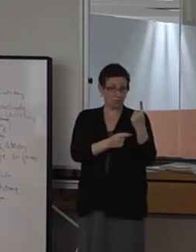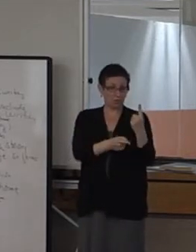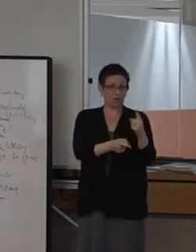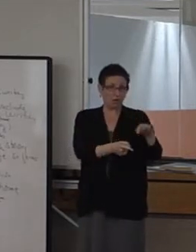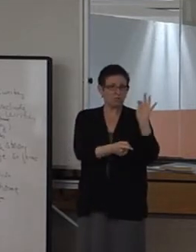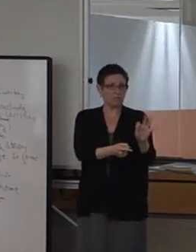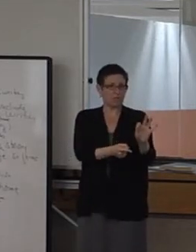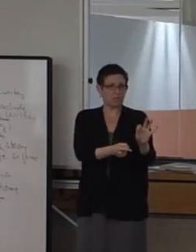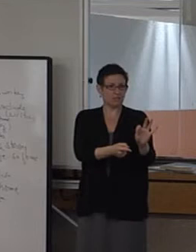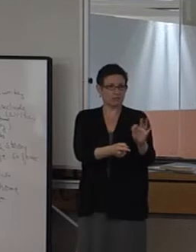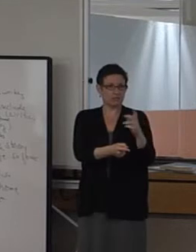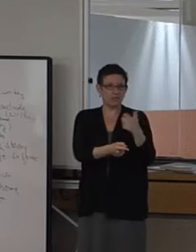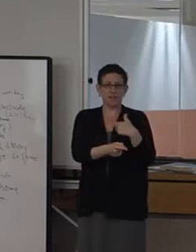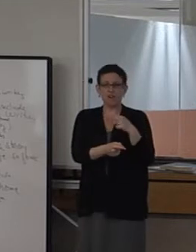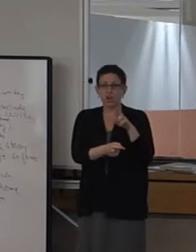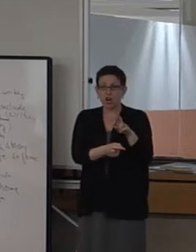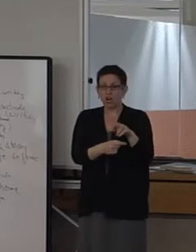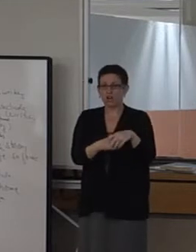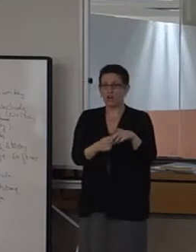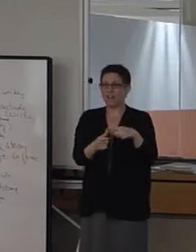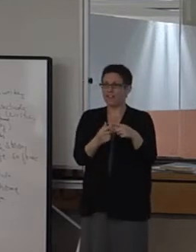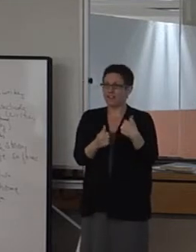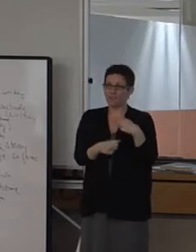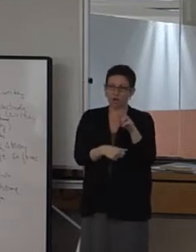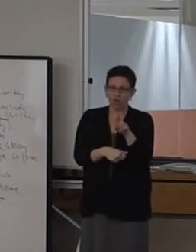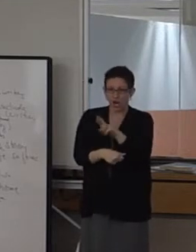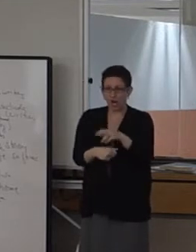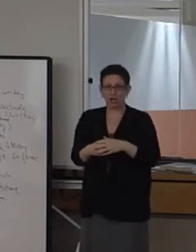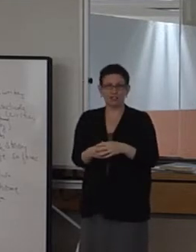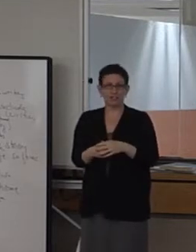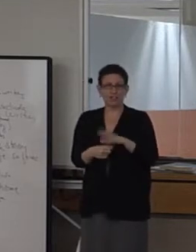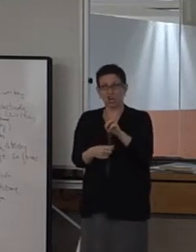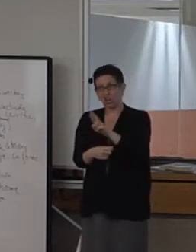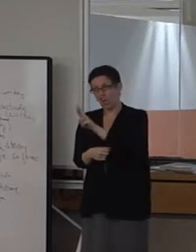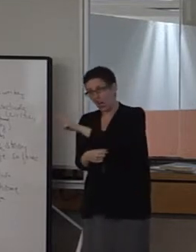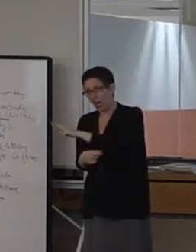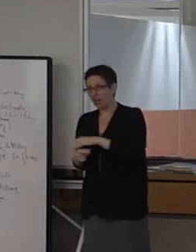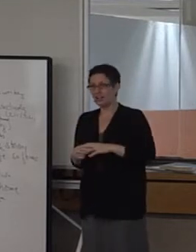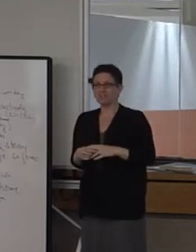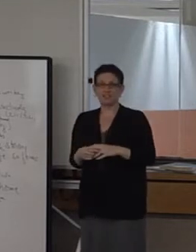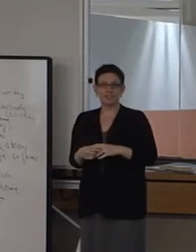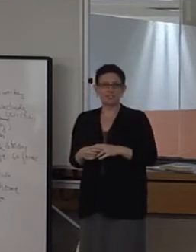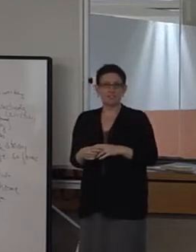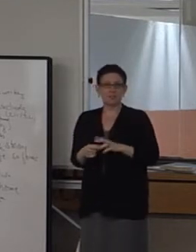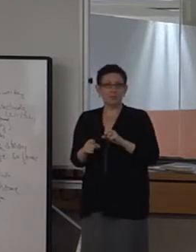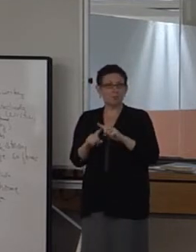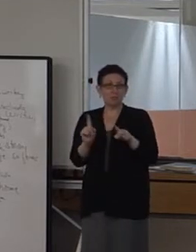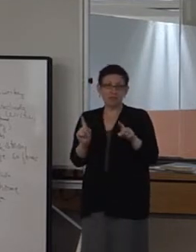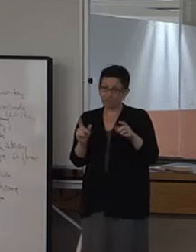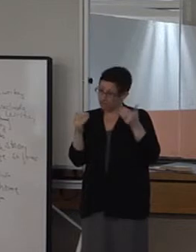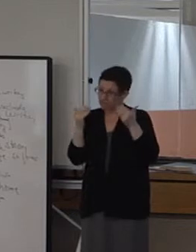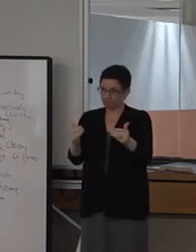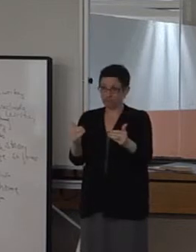they have an R and then they have an RR then they have an R, then they have an RRR, but they do it.